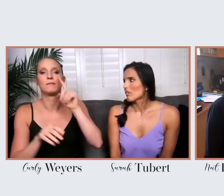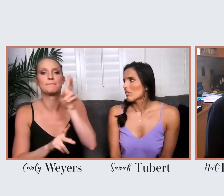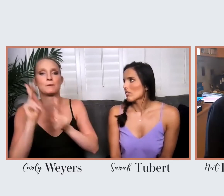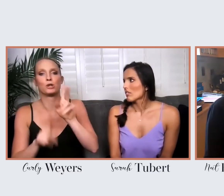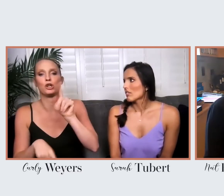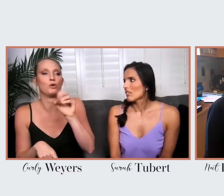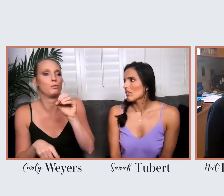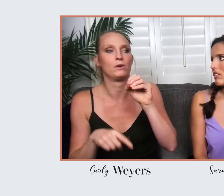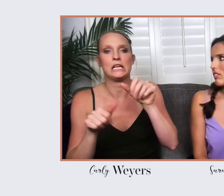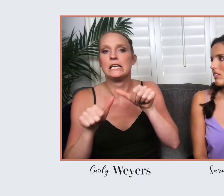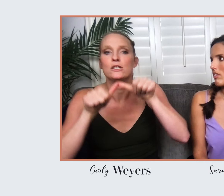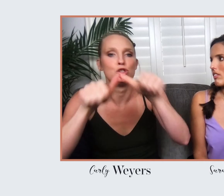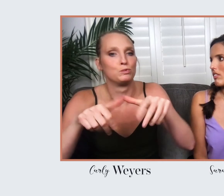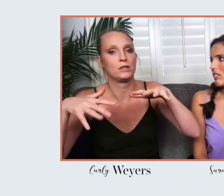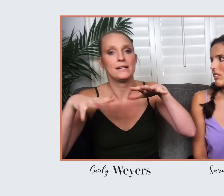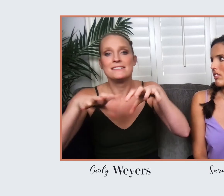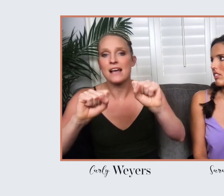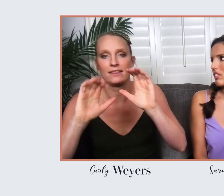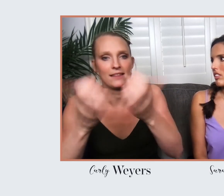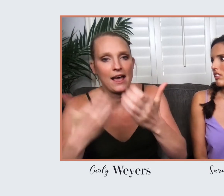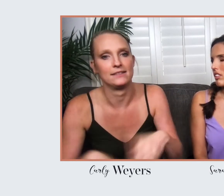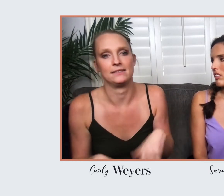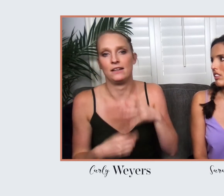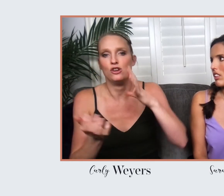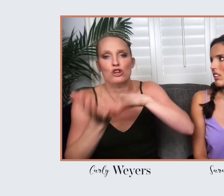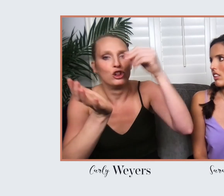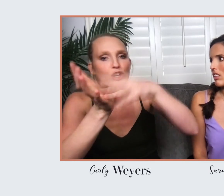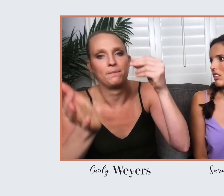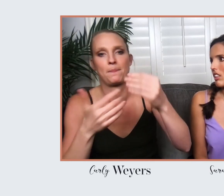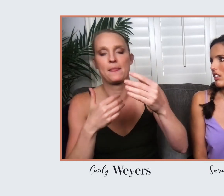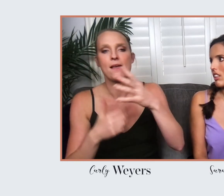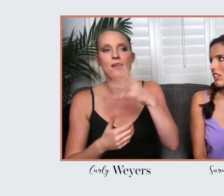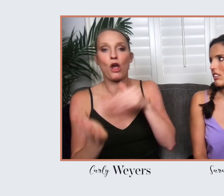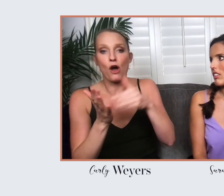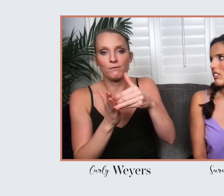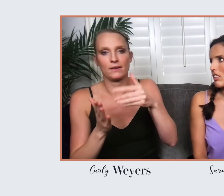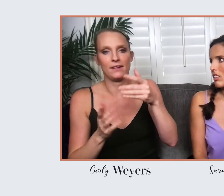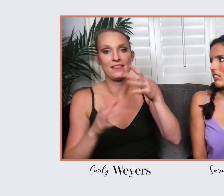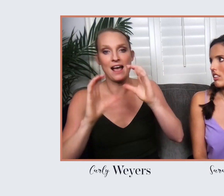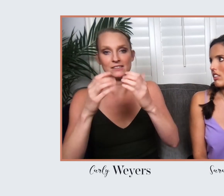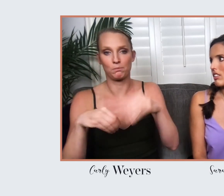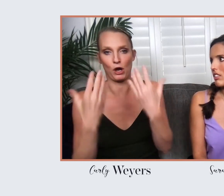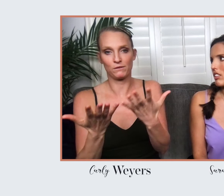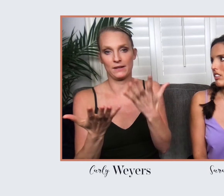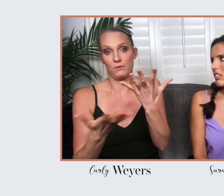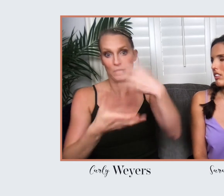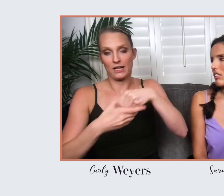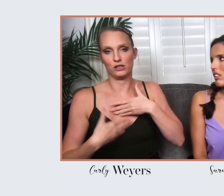for people to continue taking classes and continue learning. And a lot of times the classes that are provided within the